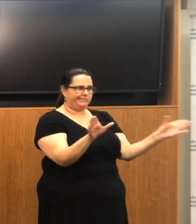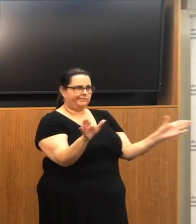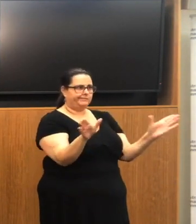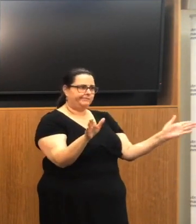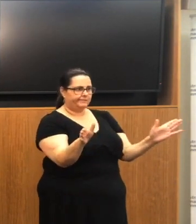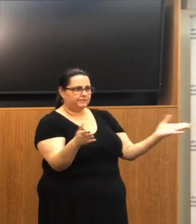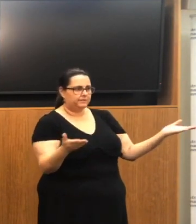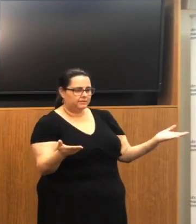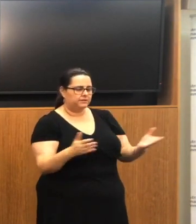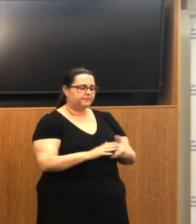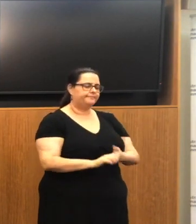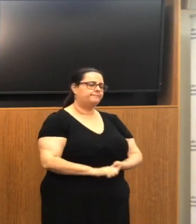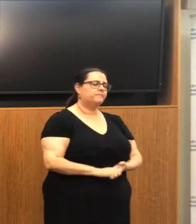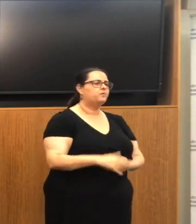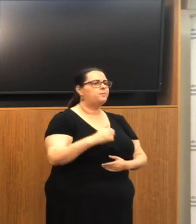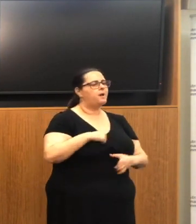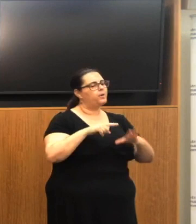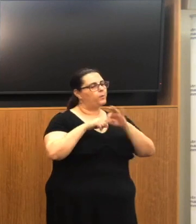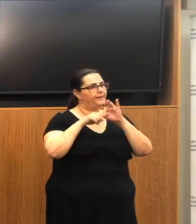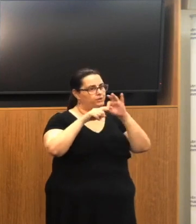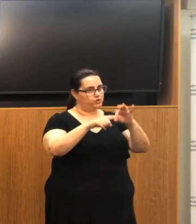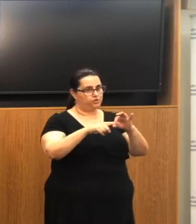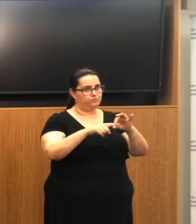but I guess my questions is, as a child,